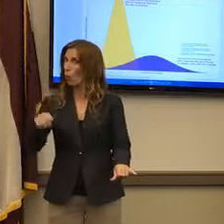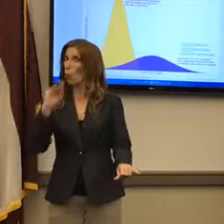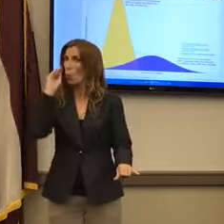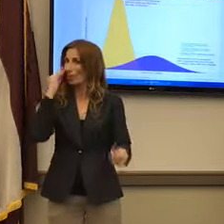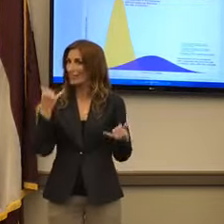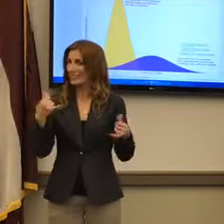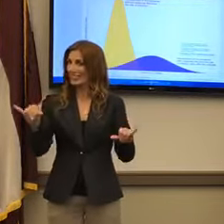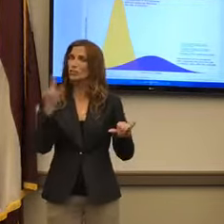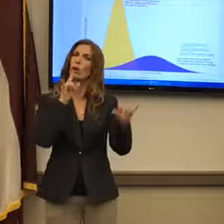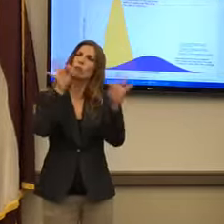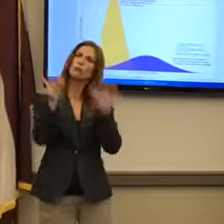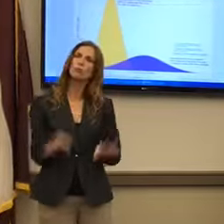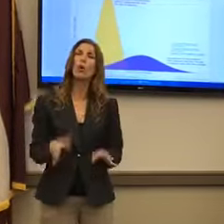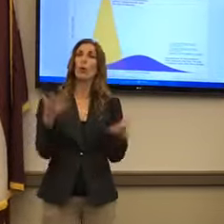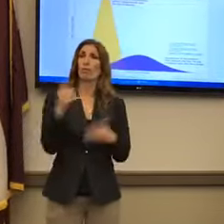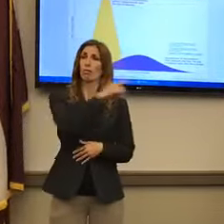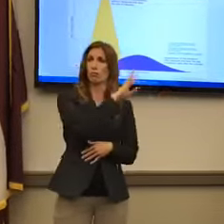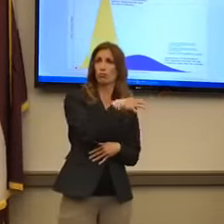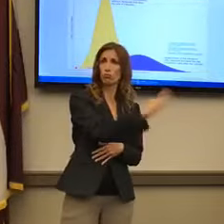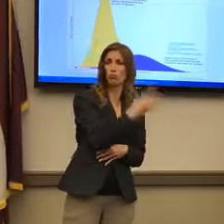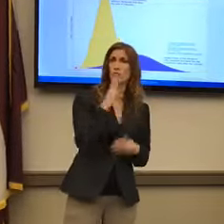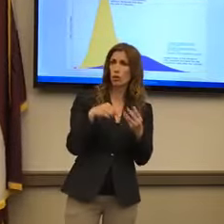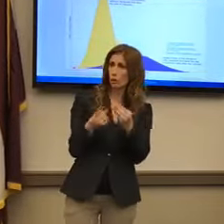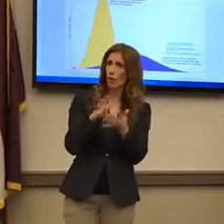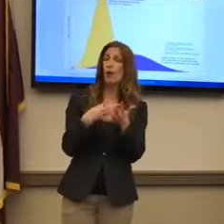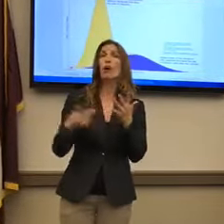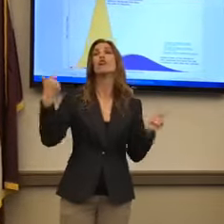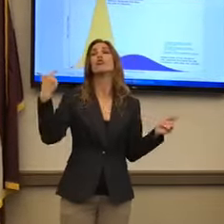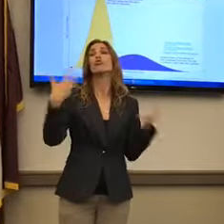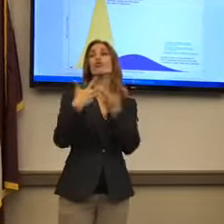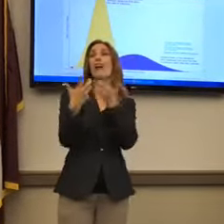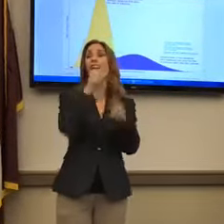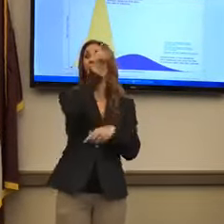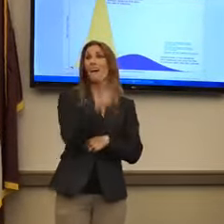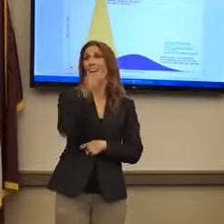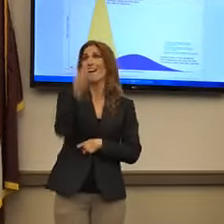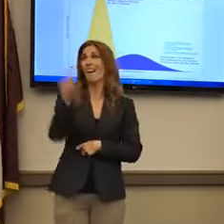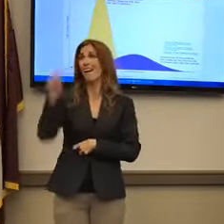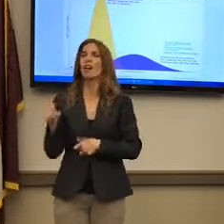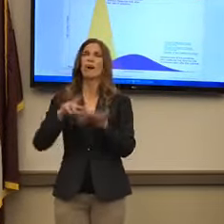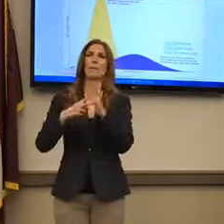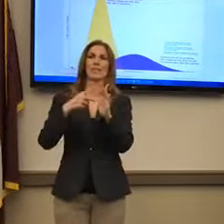to walk you through this chart the gray bars are the daily positive cases so